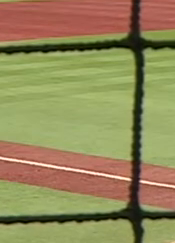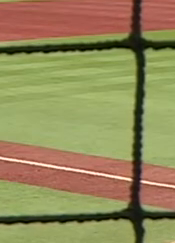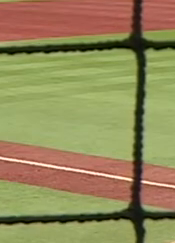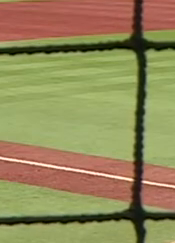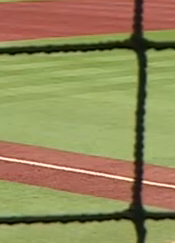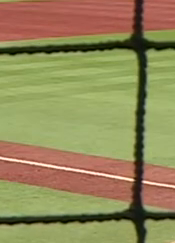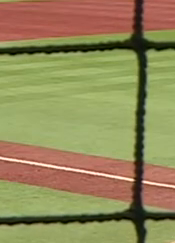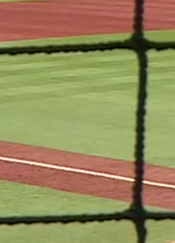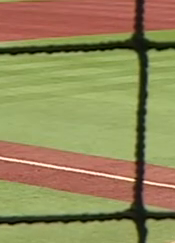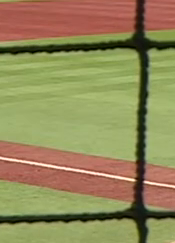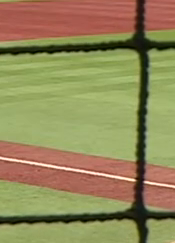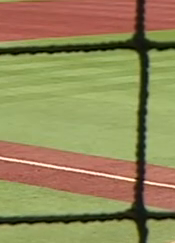who is